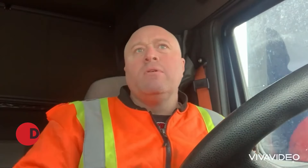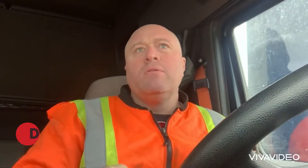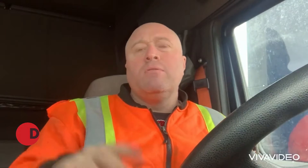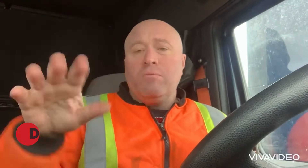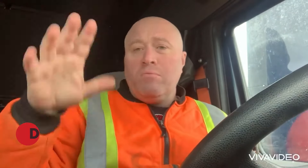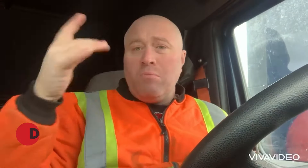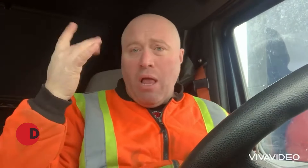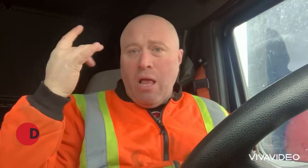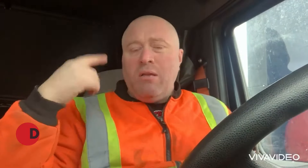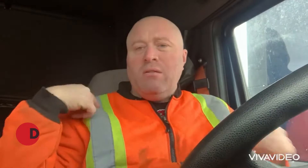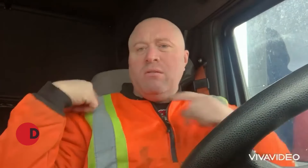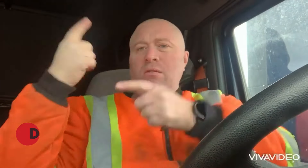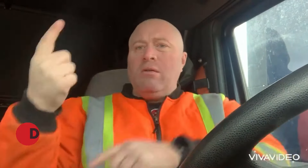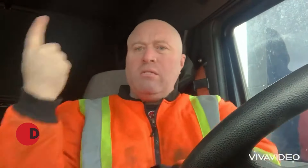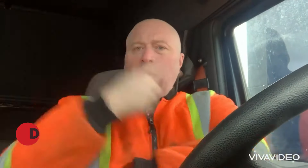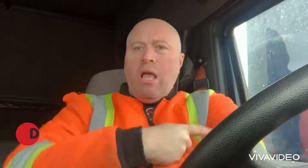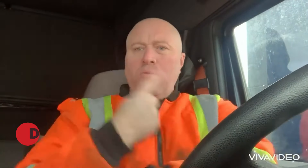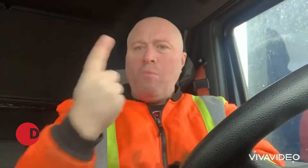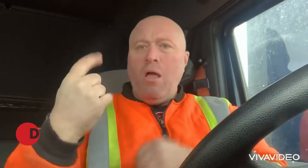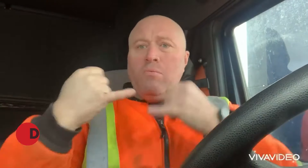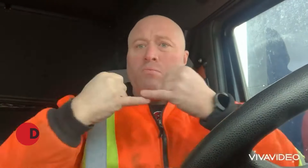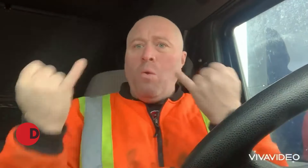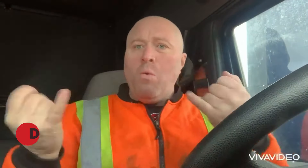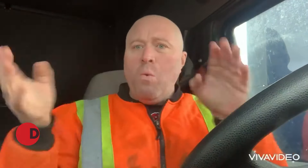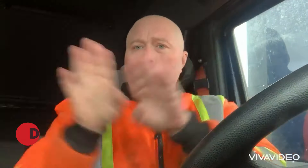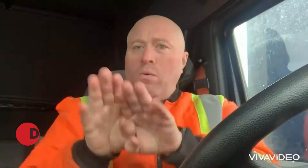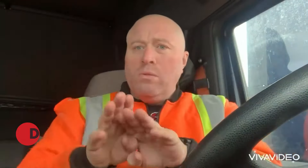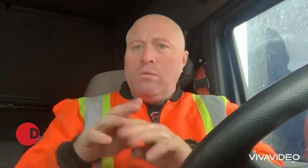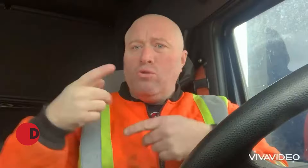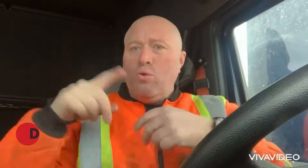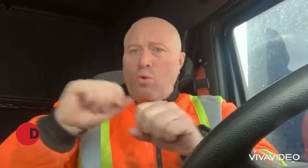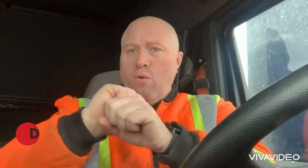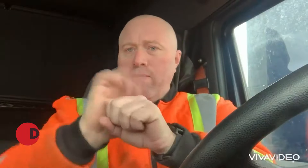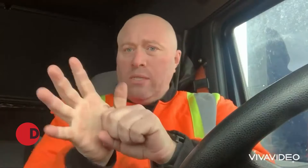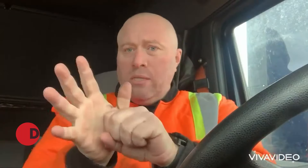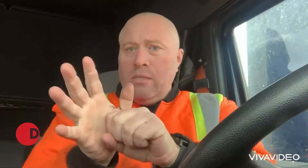Why? Because since day 1 of the border closing due to COVID-19,